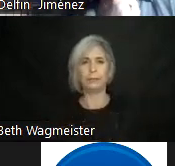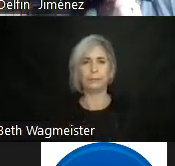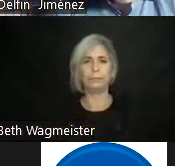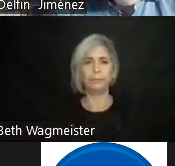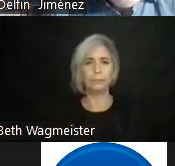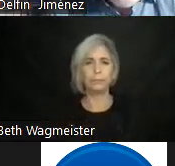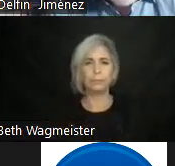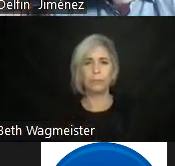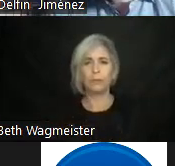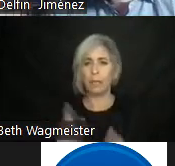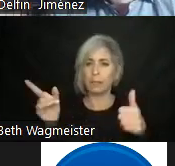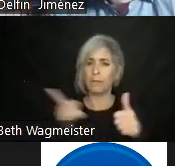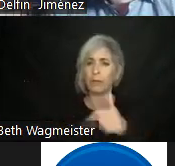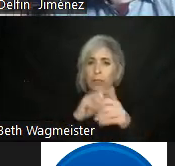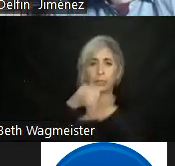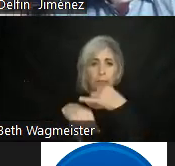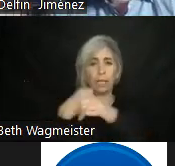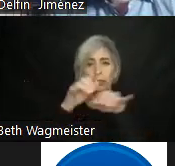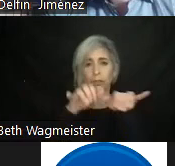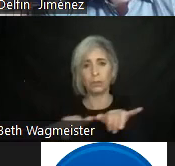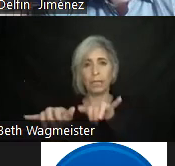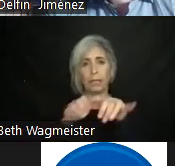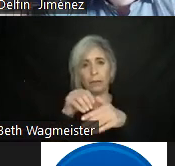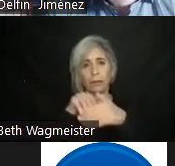is the first international standard for accessible tourism.